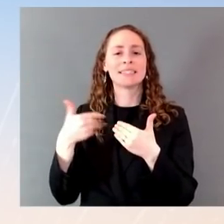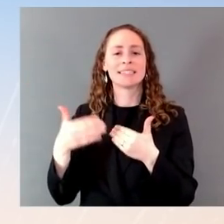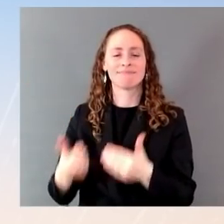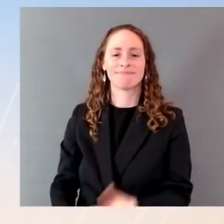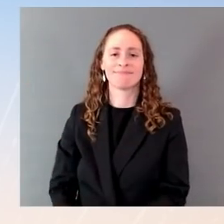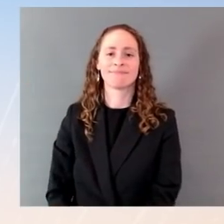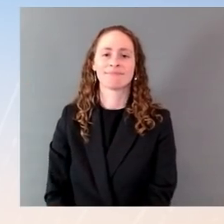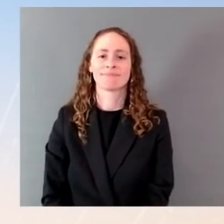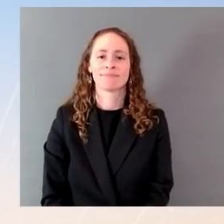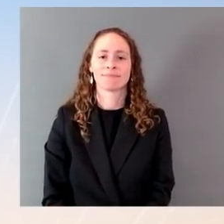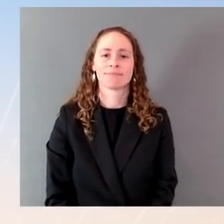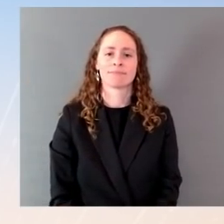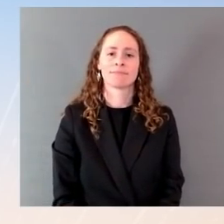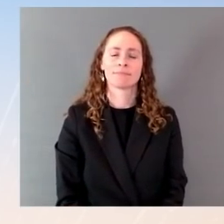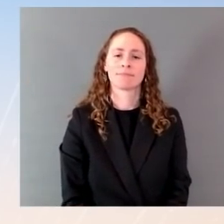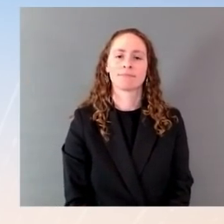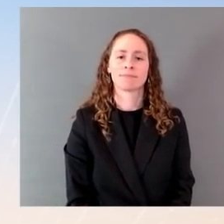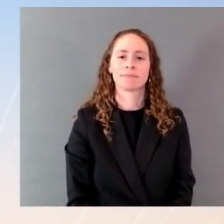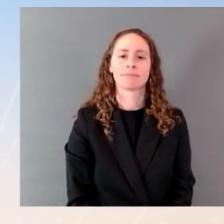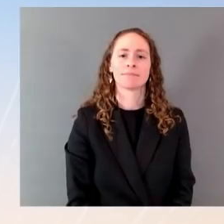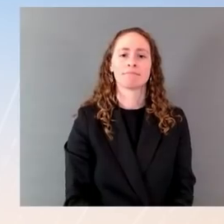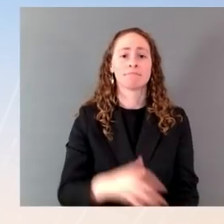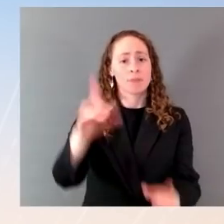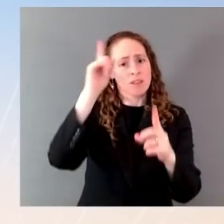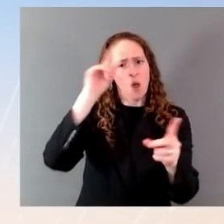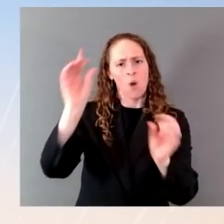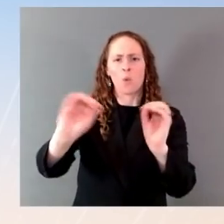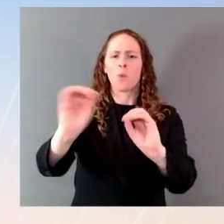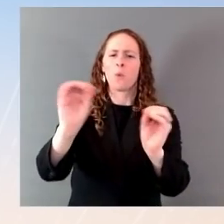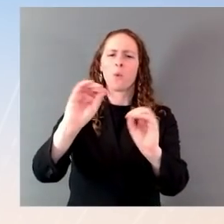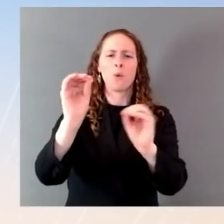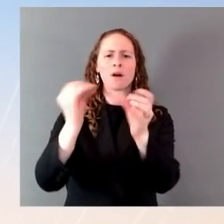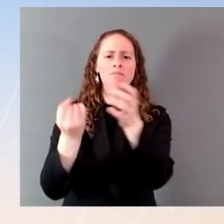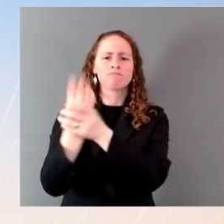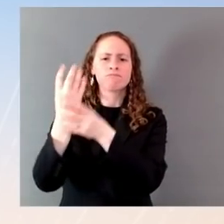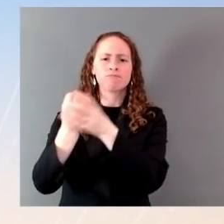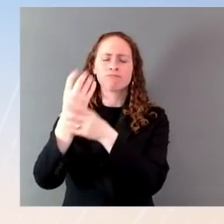by providing free public transit. He'll also discuss how the investments will help repair